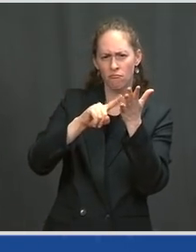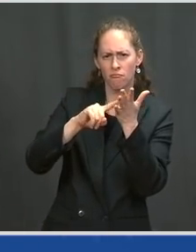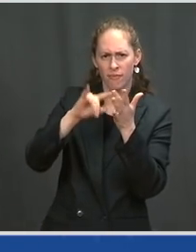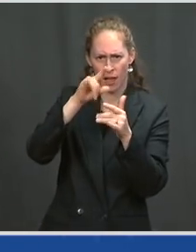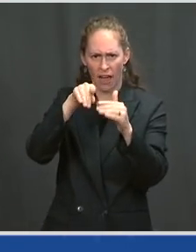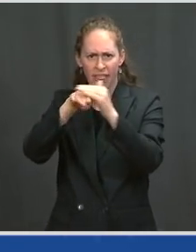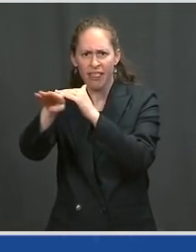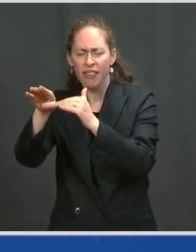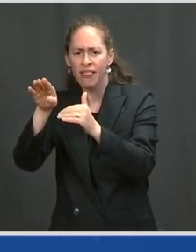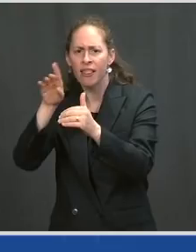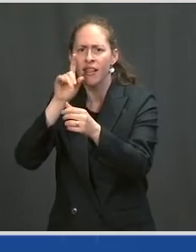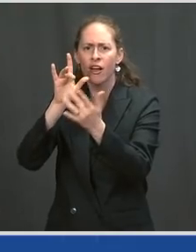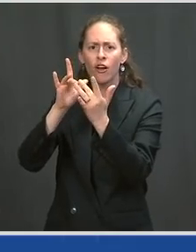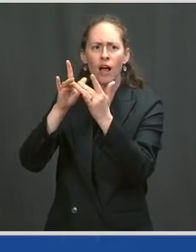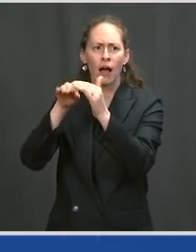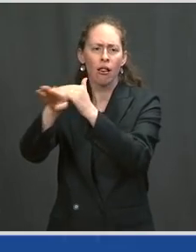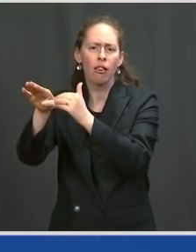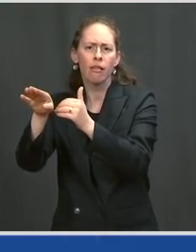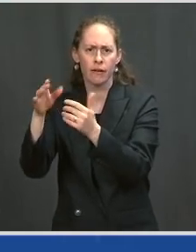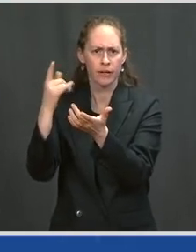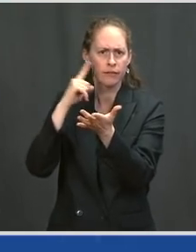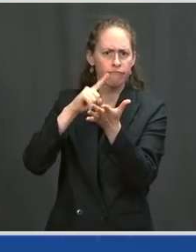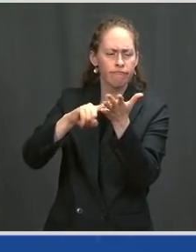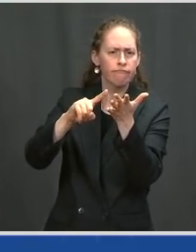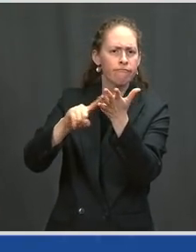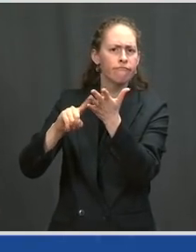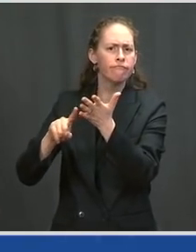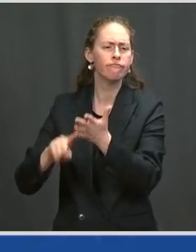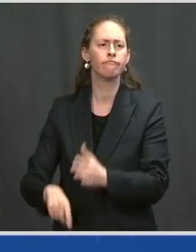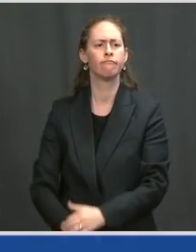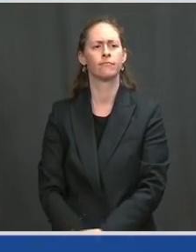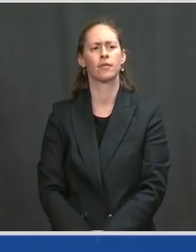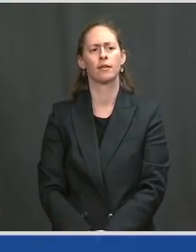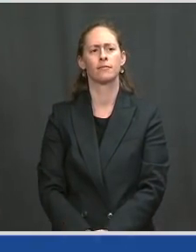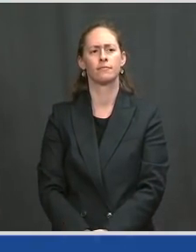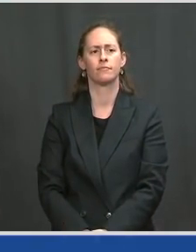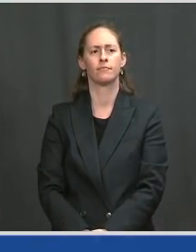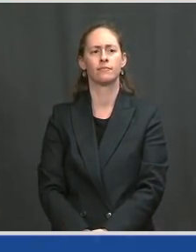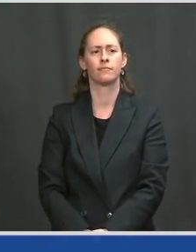quickly to mitigate any impact on our fuel supply.